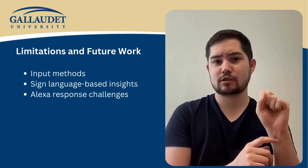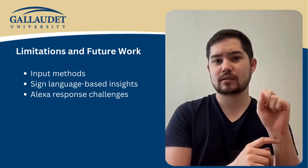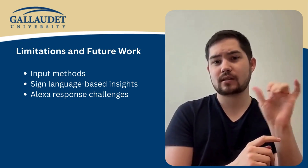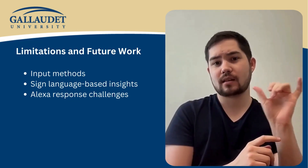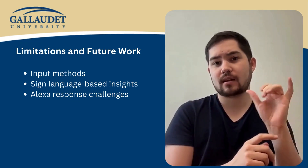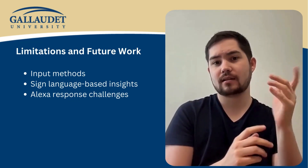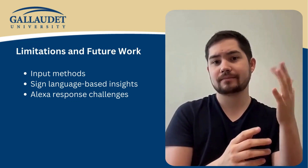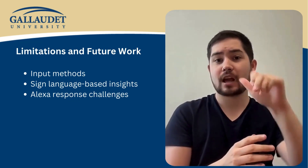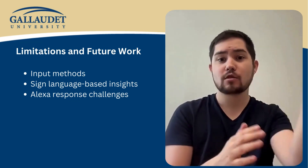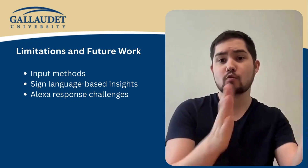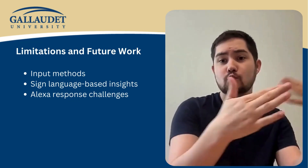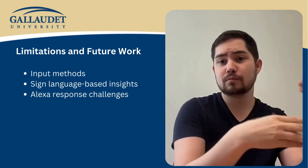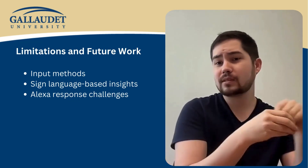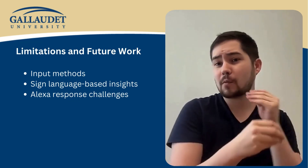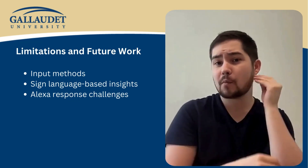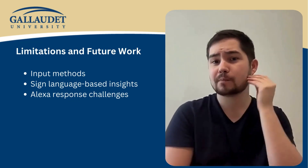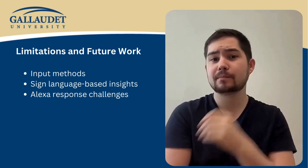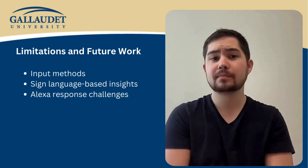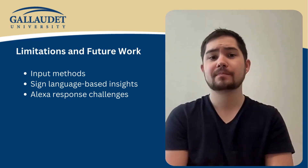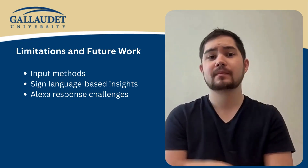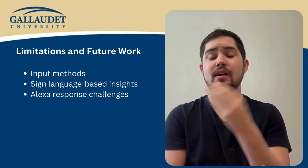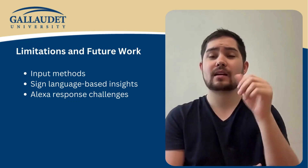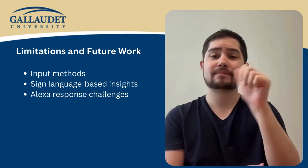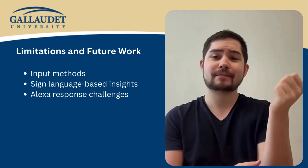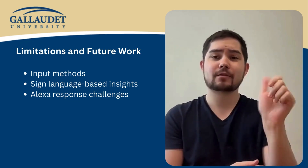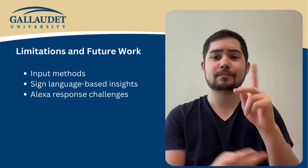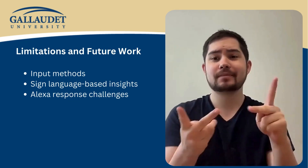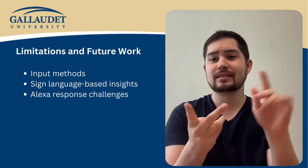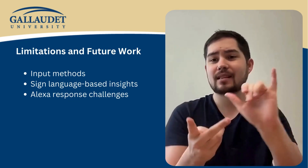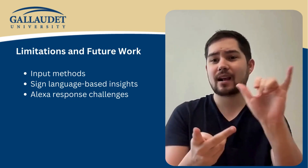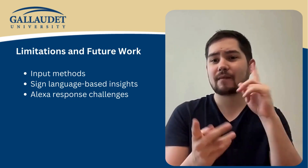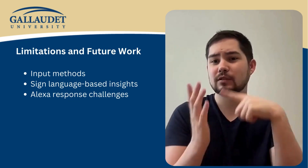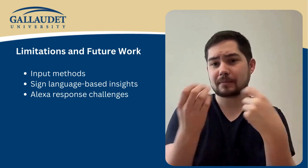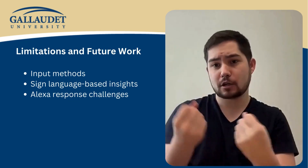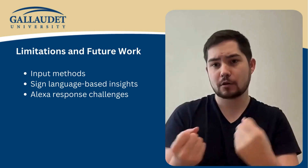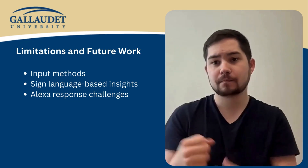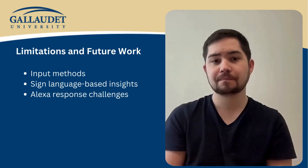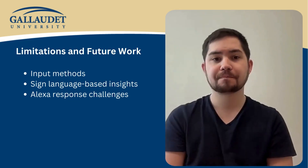other rooms in a typical home, and elsewhere, such as in a car. This experiment shows that